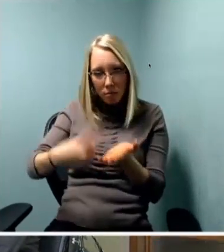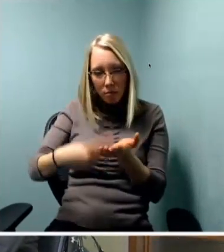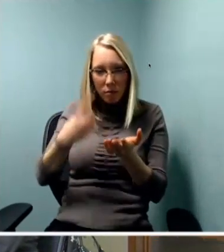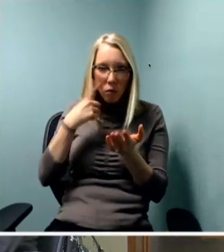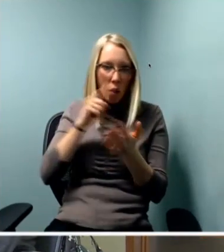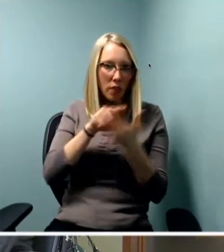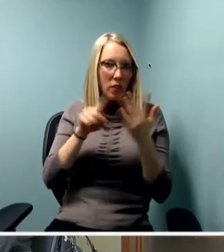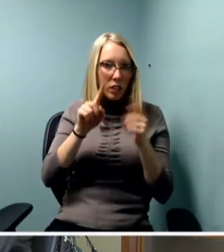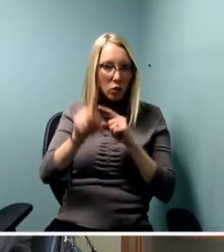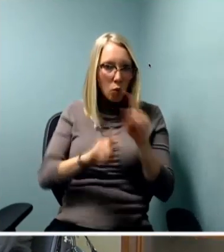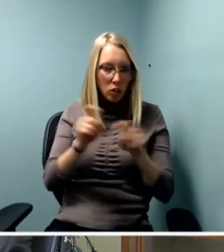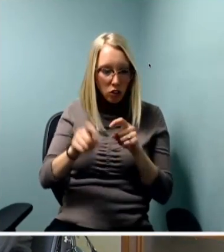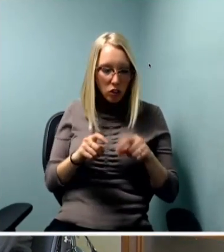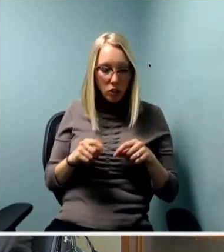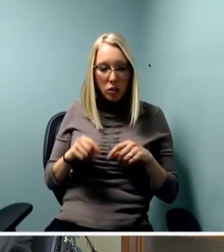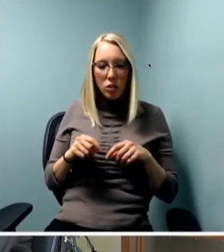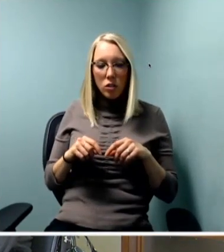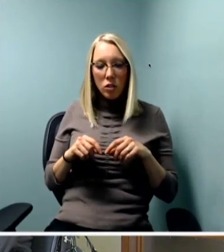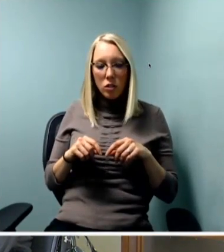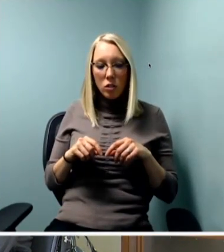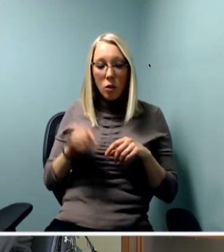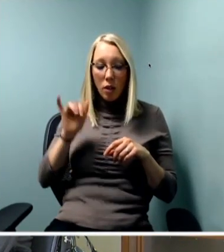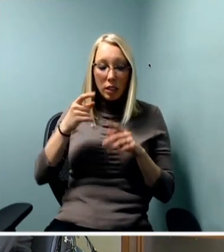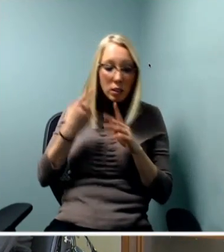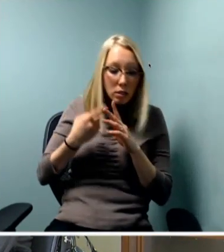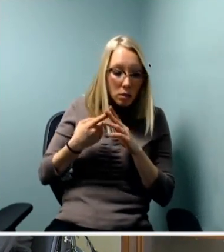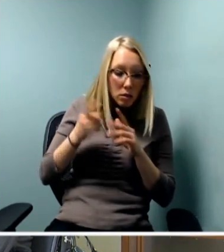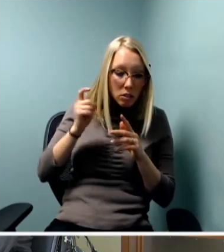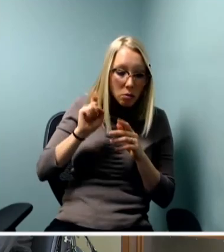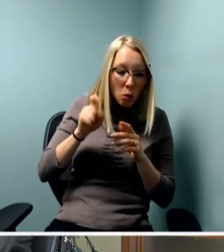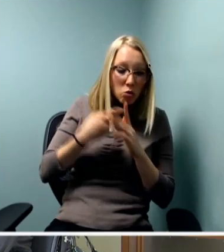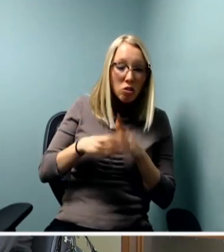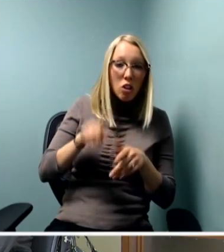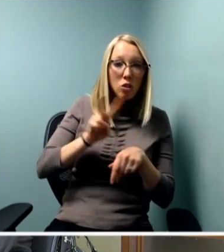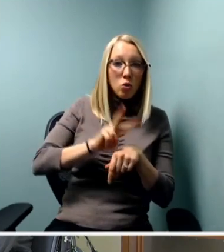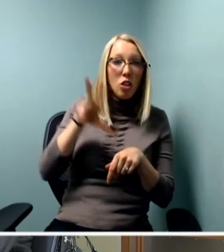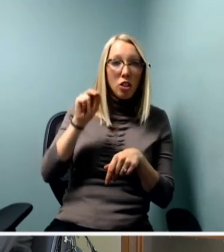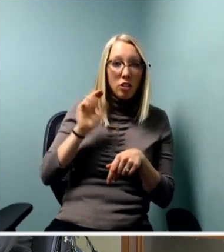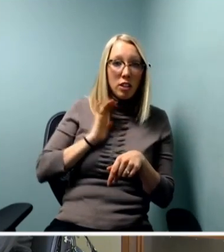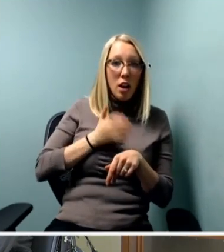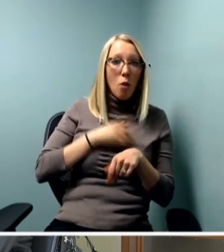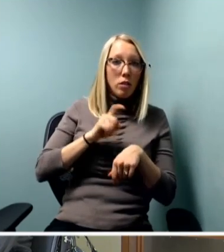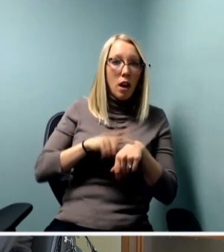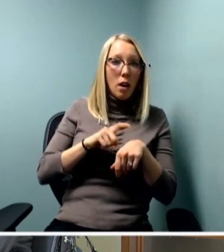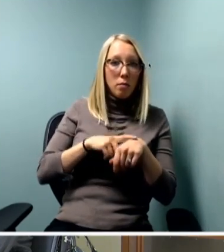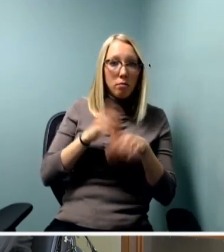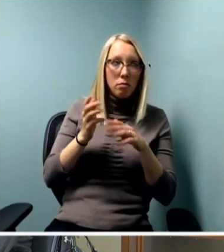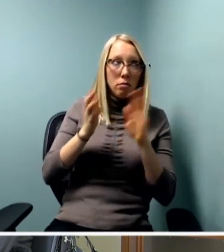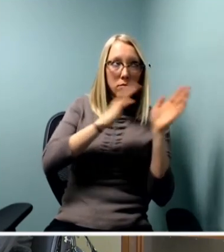So that's supposed to start at 2:30 our time, that's 9:30 in Tel Aviv.